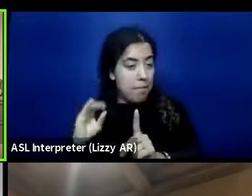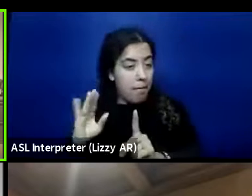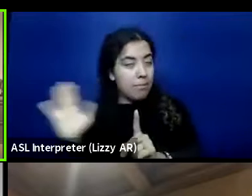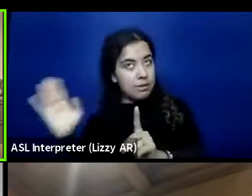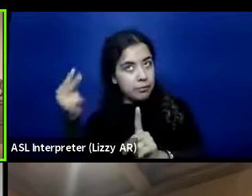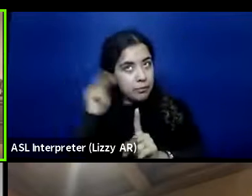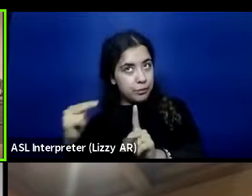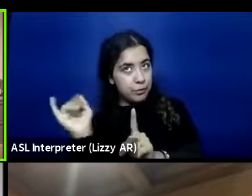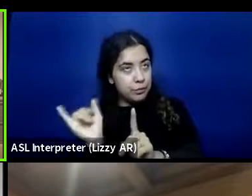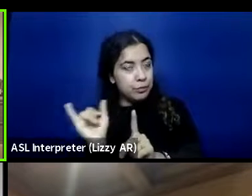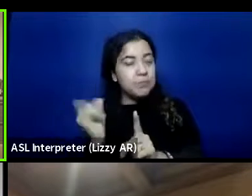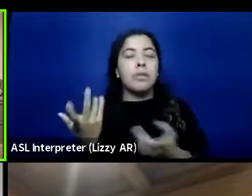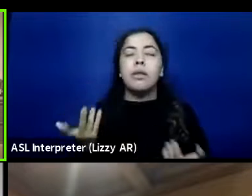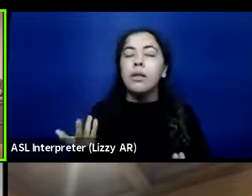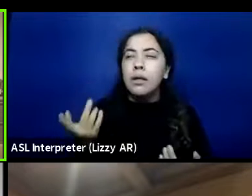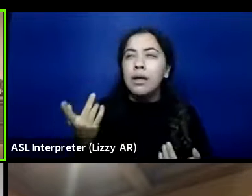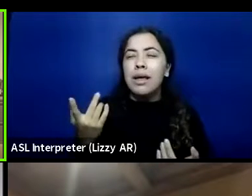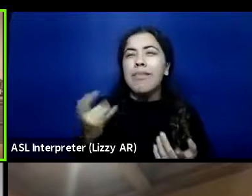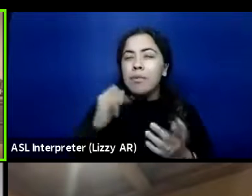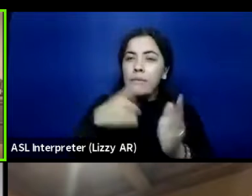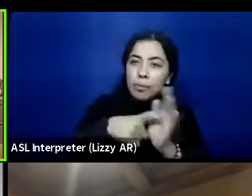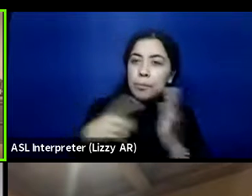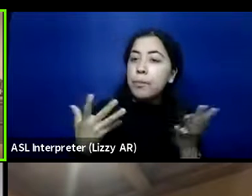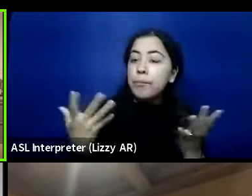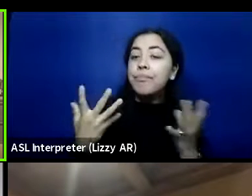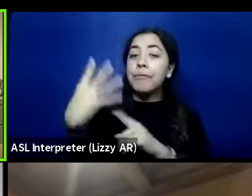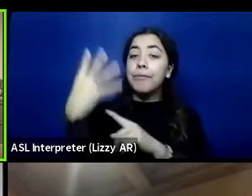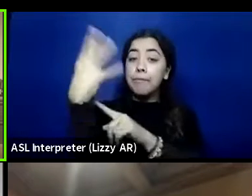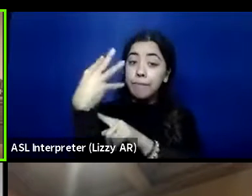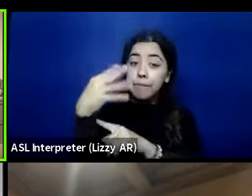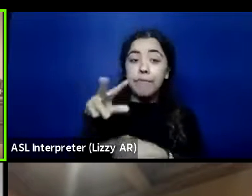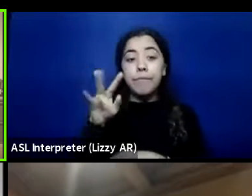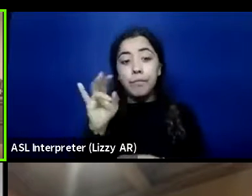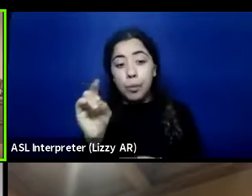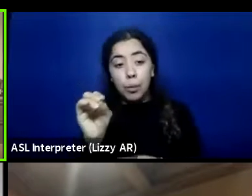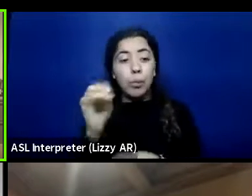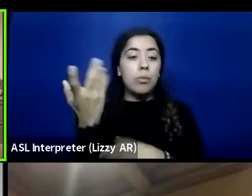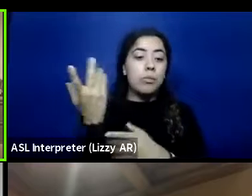required video and data and text exchanges